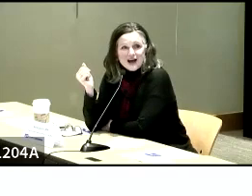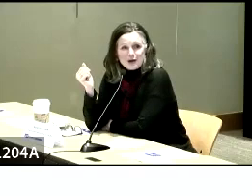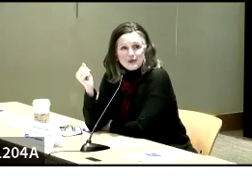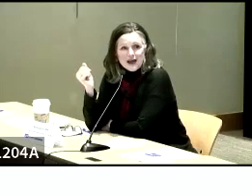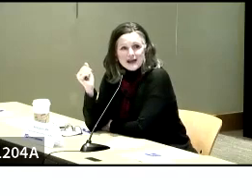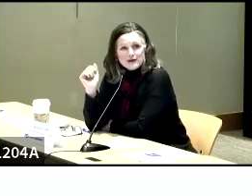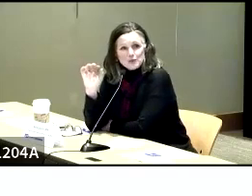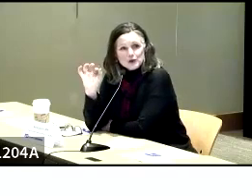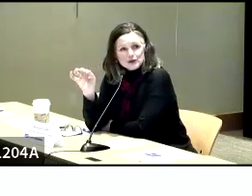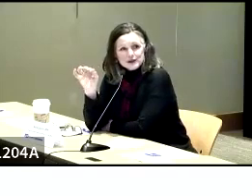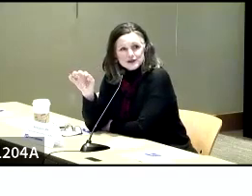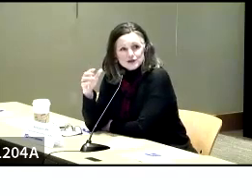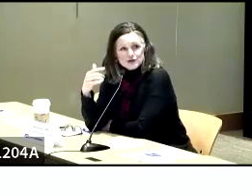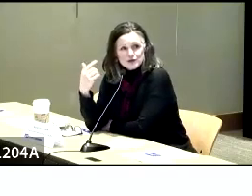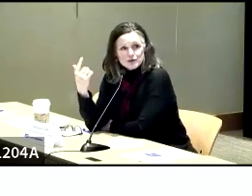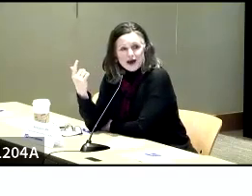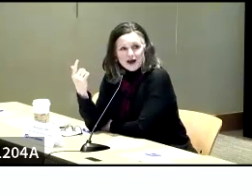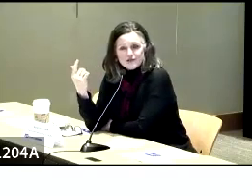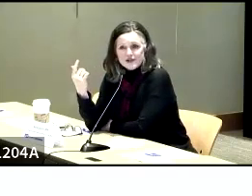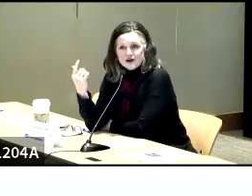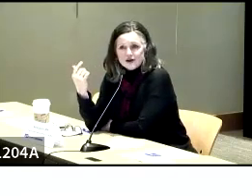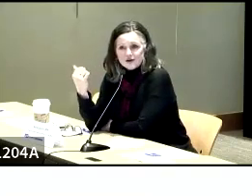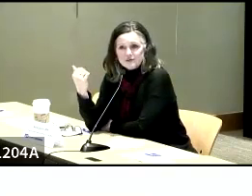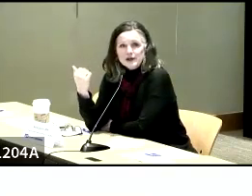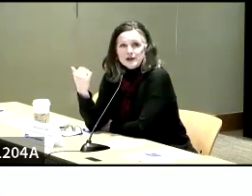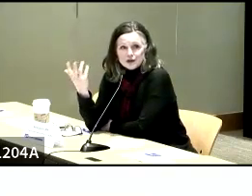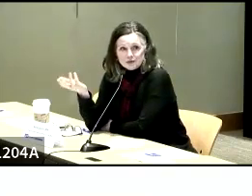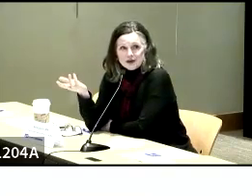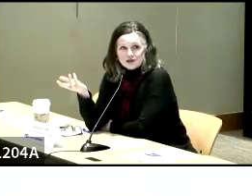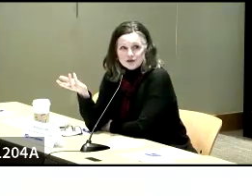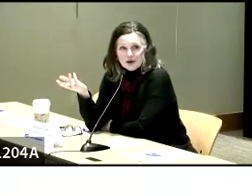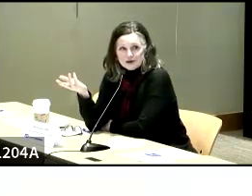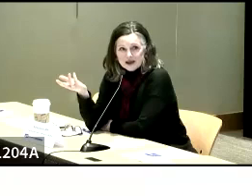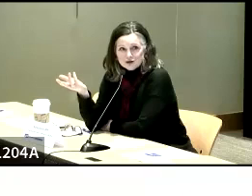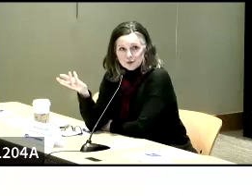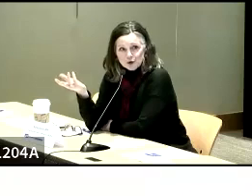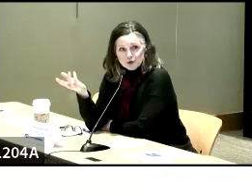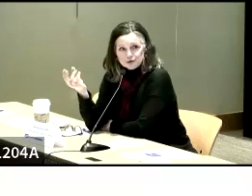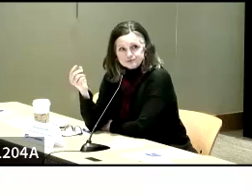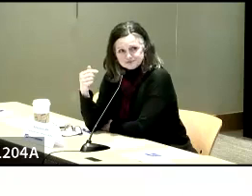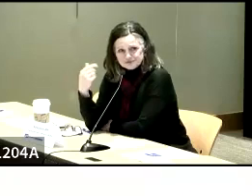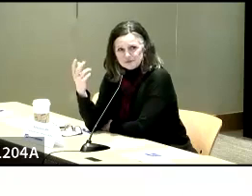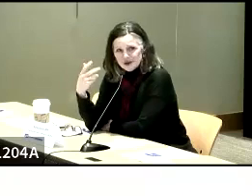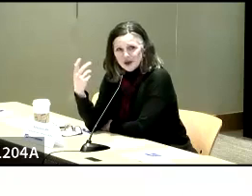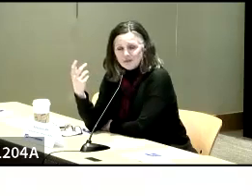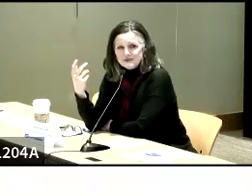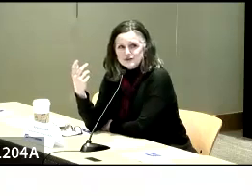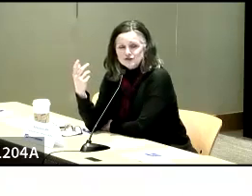And we're looking to have the Communication and Public Engagement Workgroup composition,